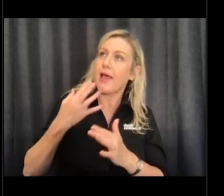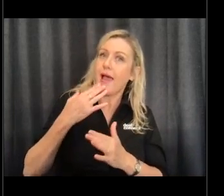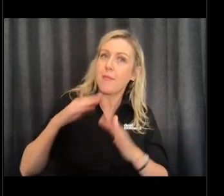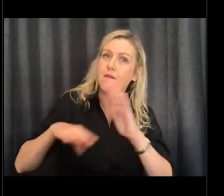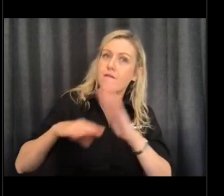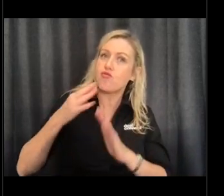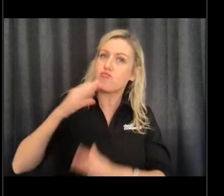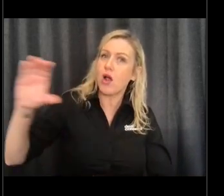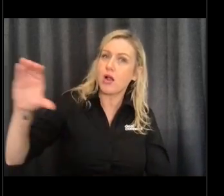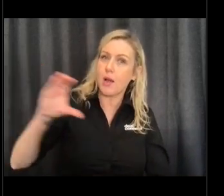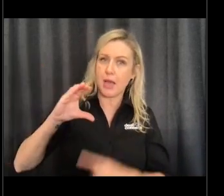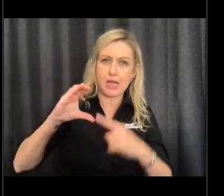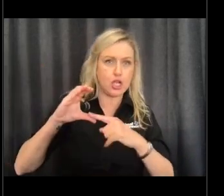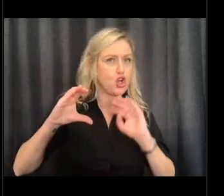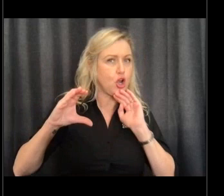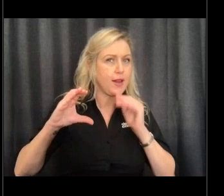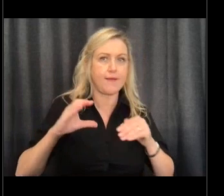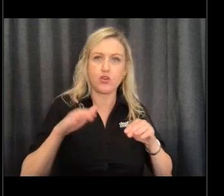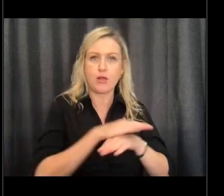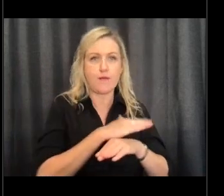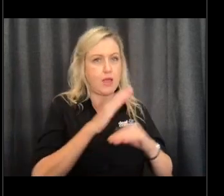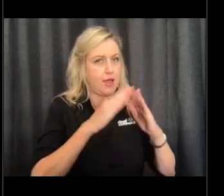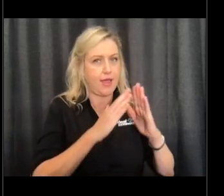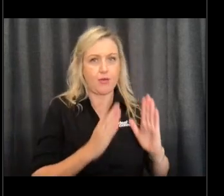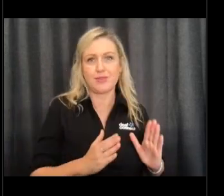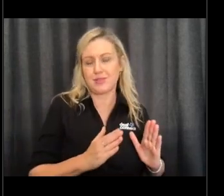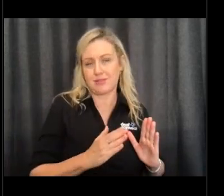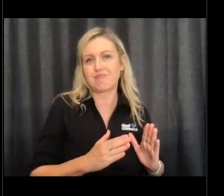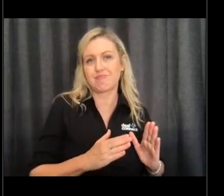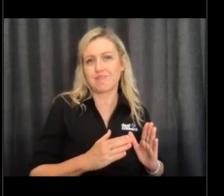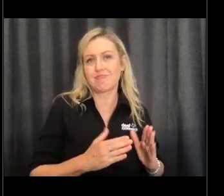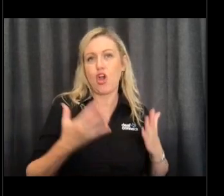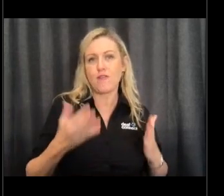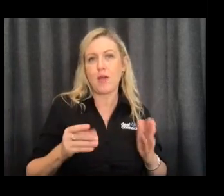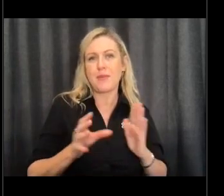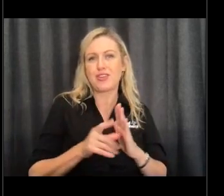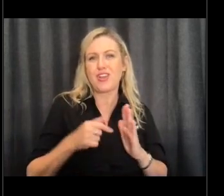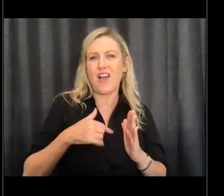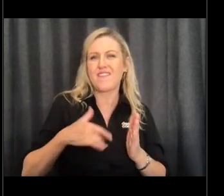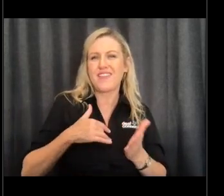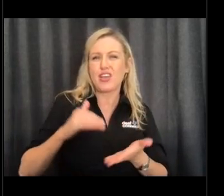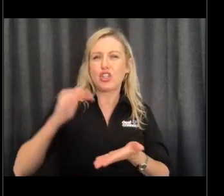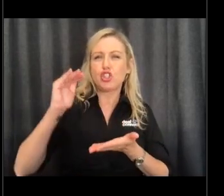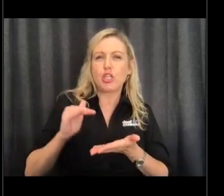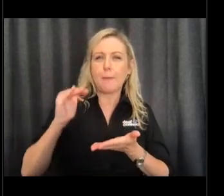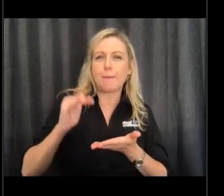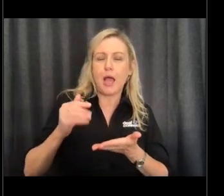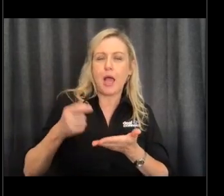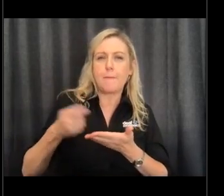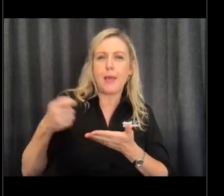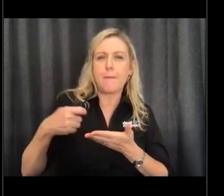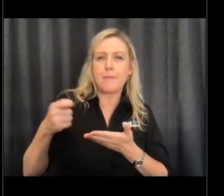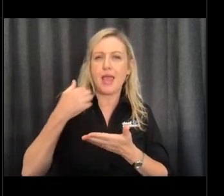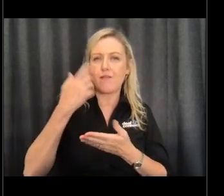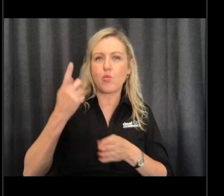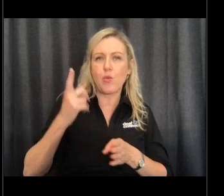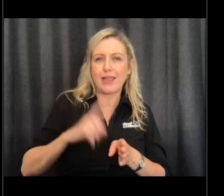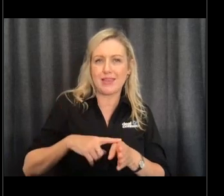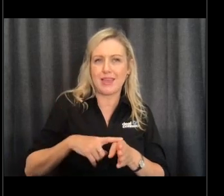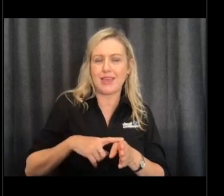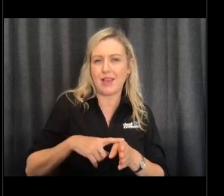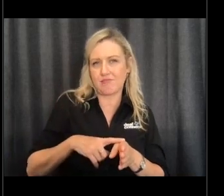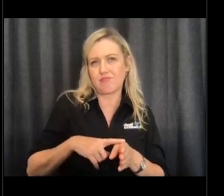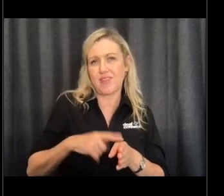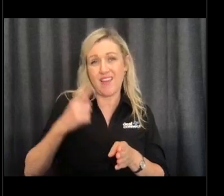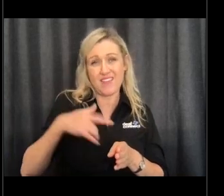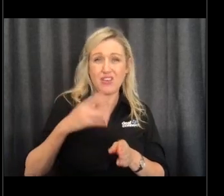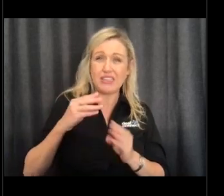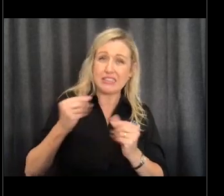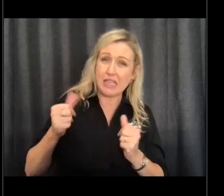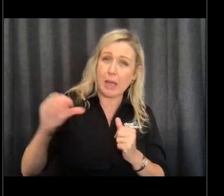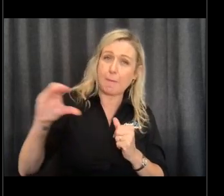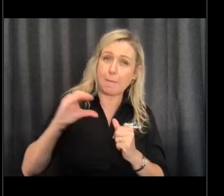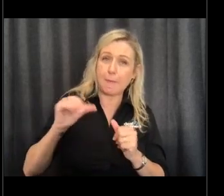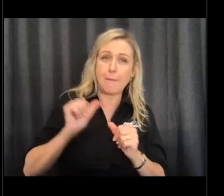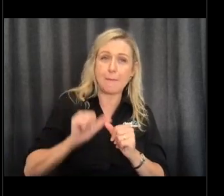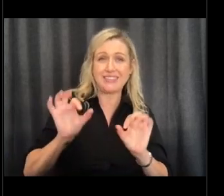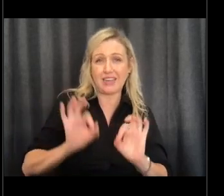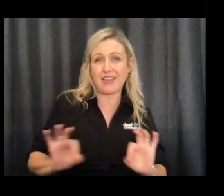That's when you've decided some insurance premium is better than none or what can often